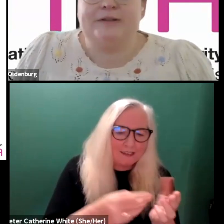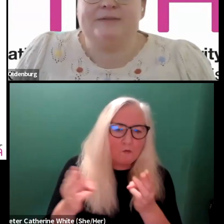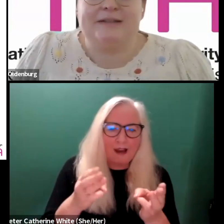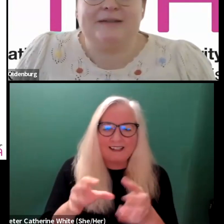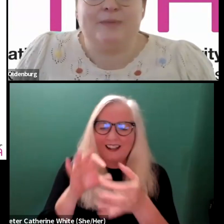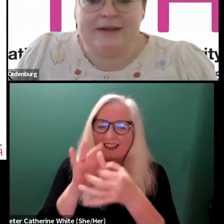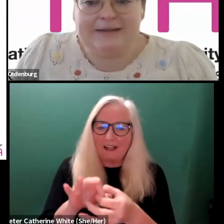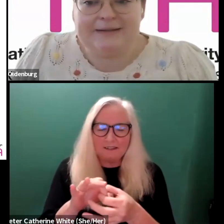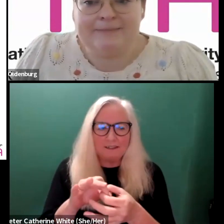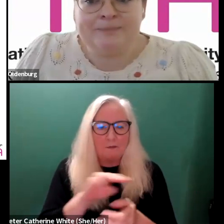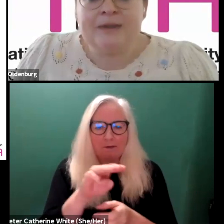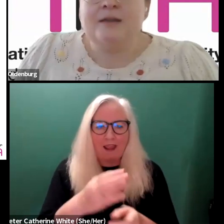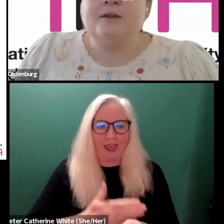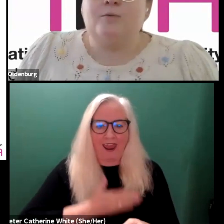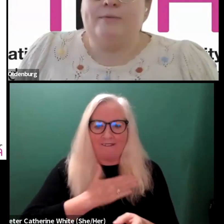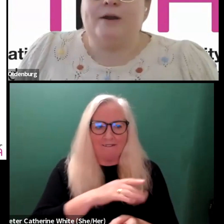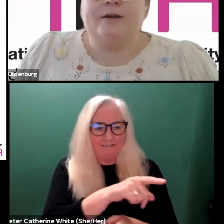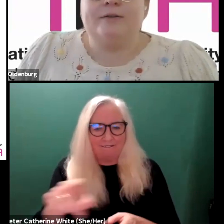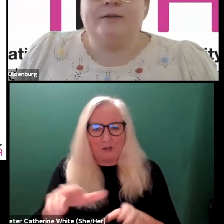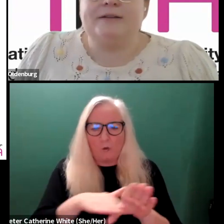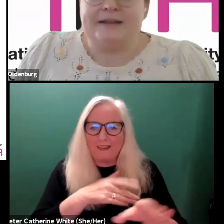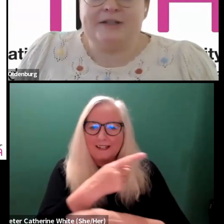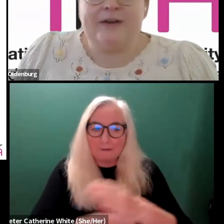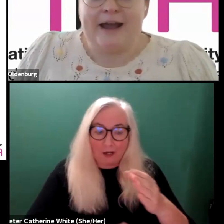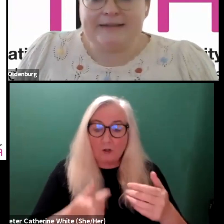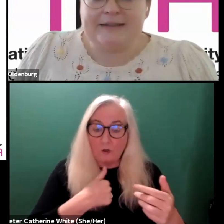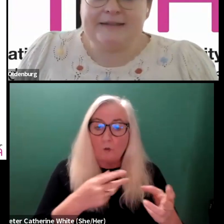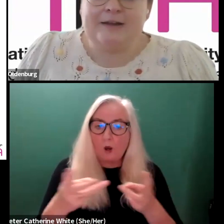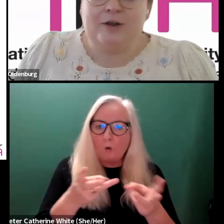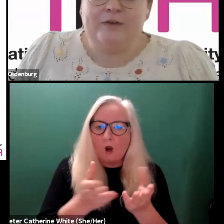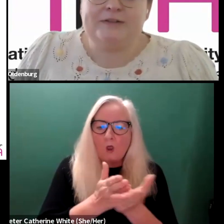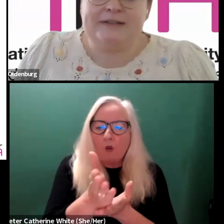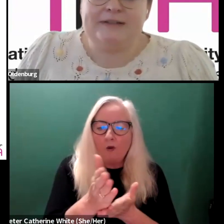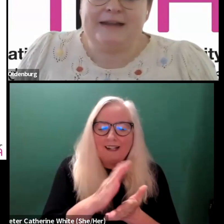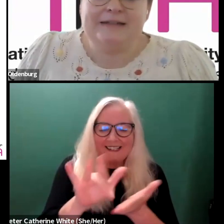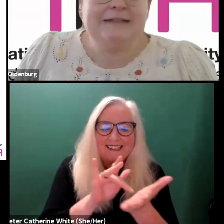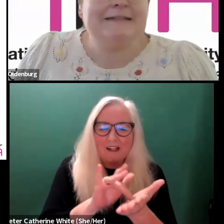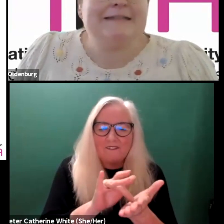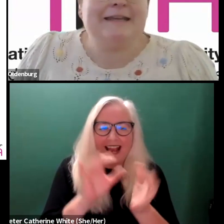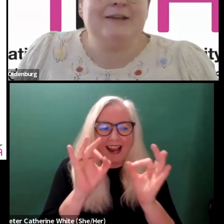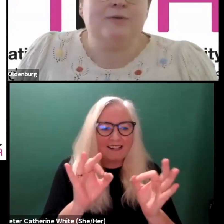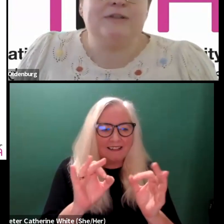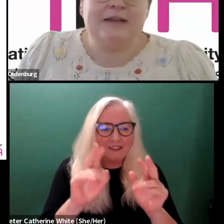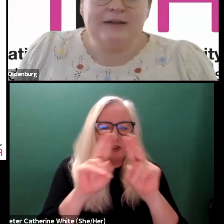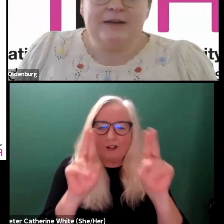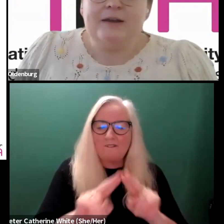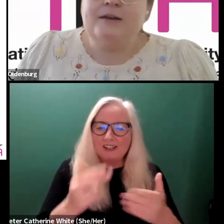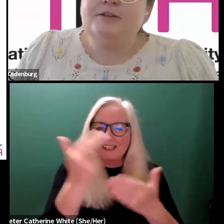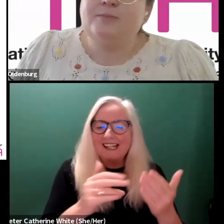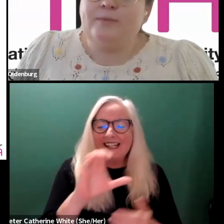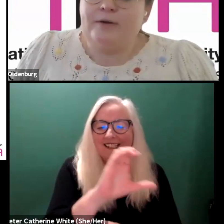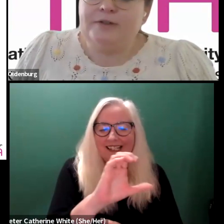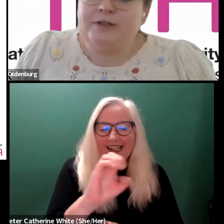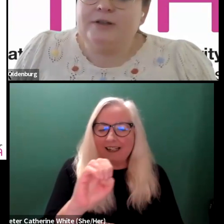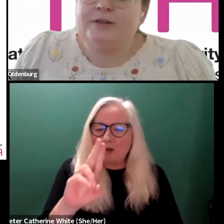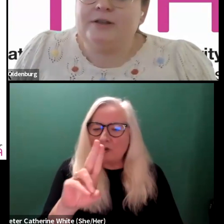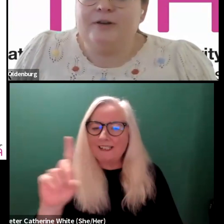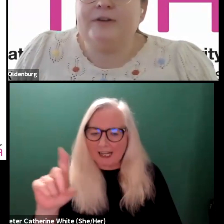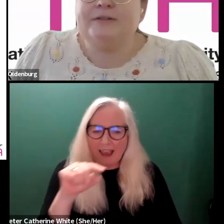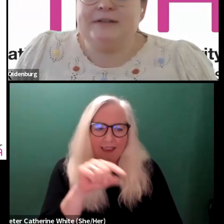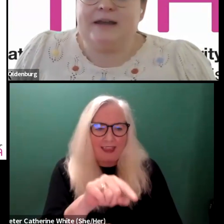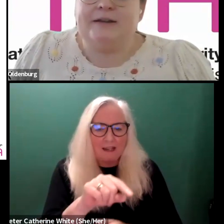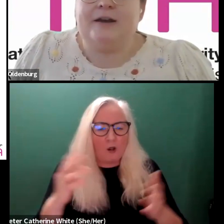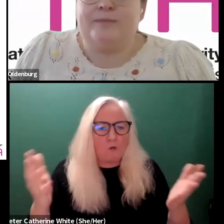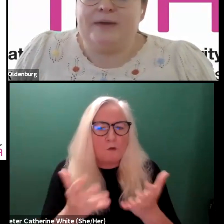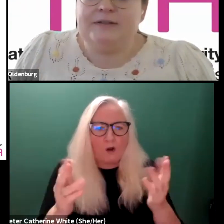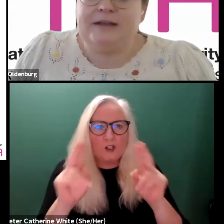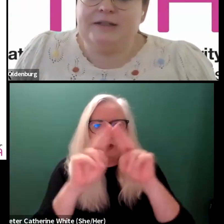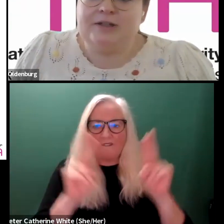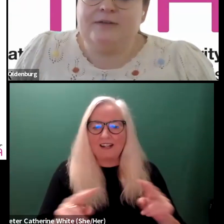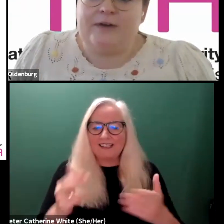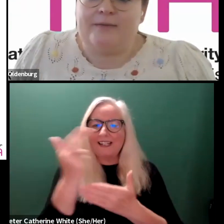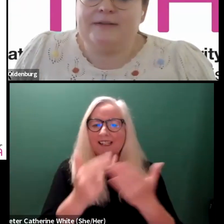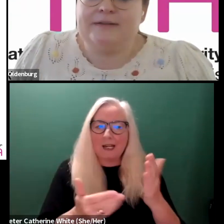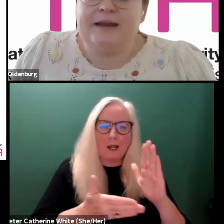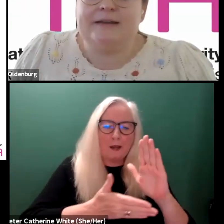We work through our Center for Excellence in Universal Design. CEUD to promote the universal design of the built and digital environment as well as services and systems.